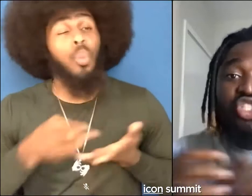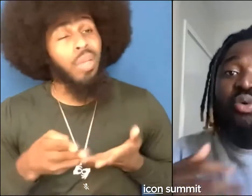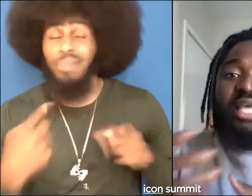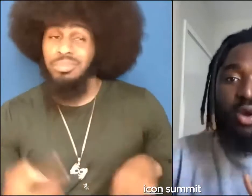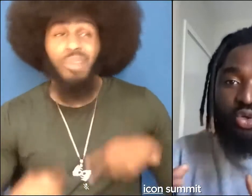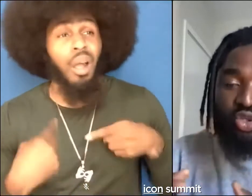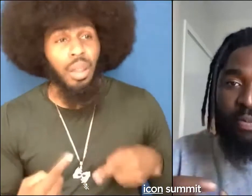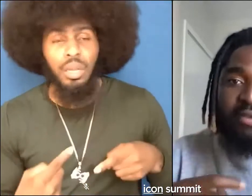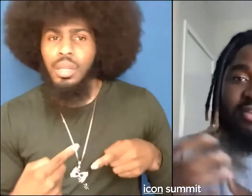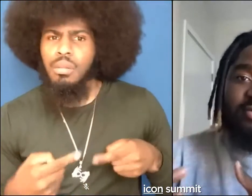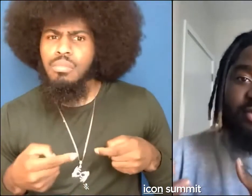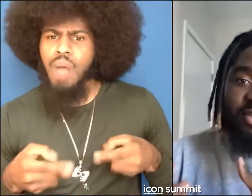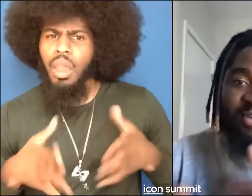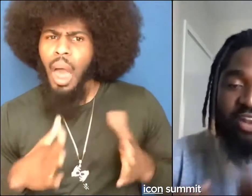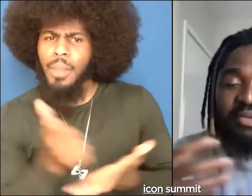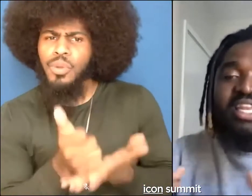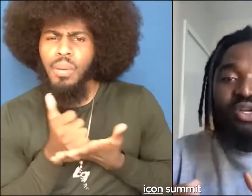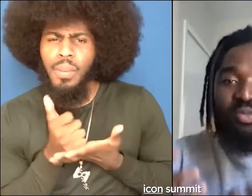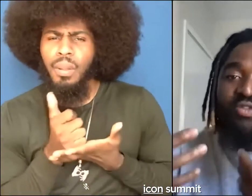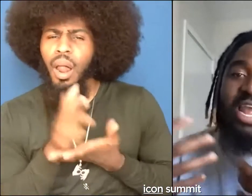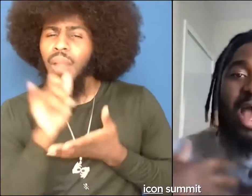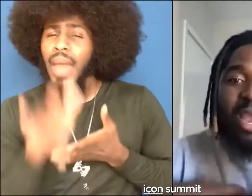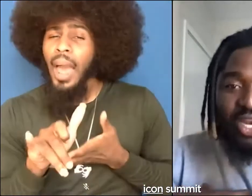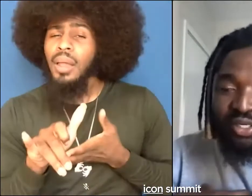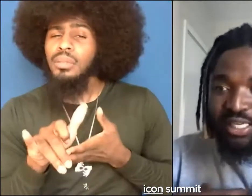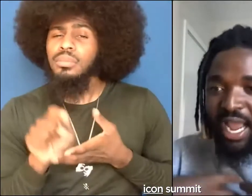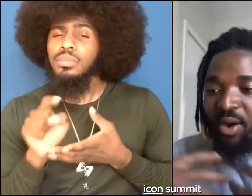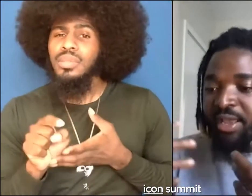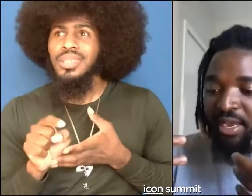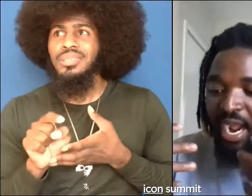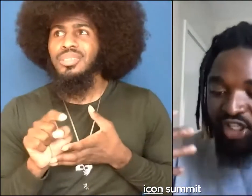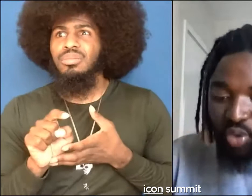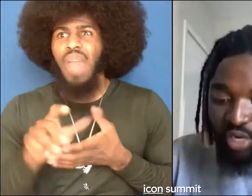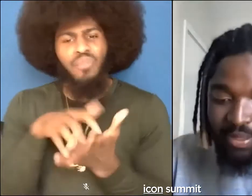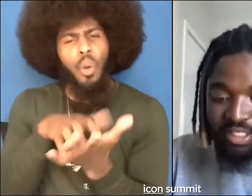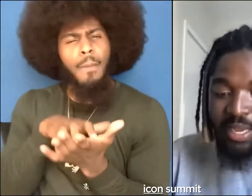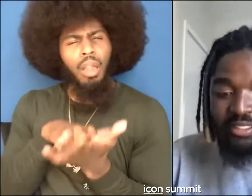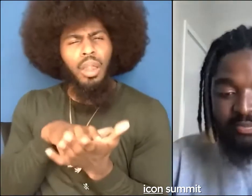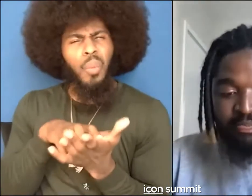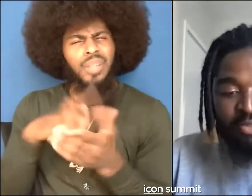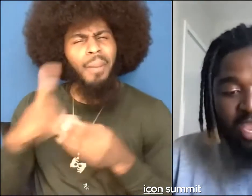In doing that, also, part of the vulnerability was more of like how I looked and how I showed up in the space.